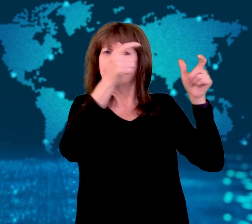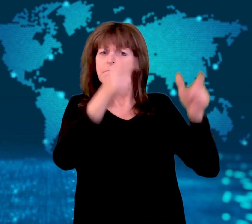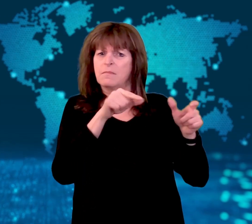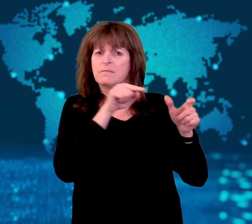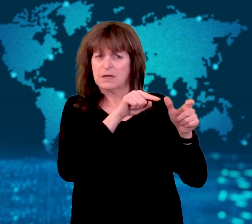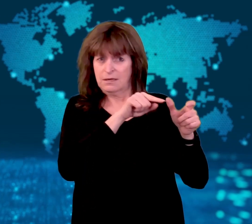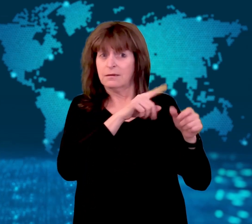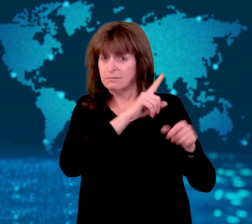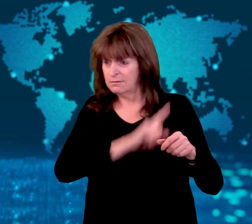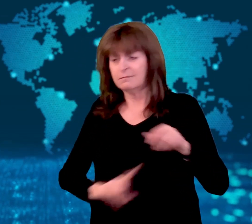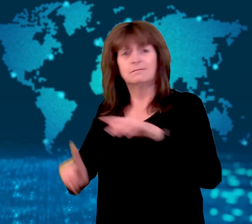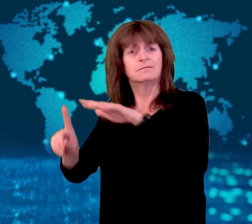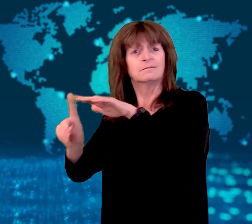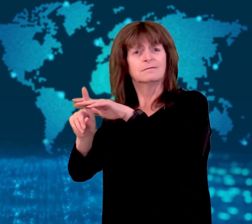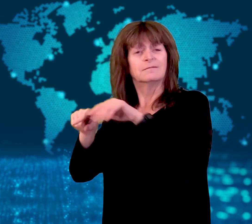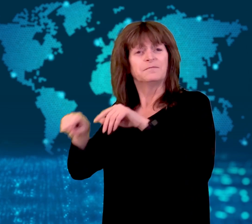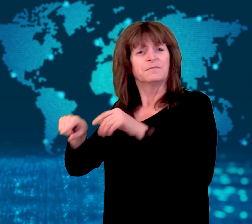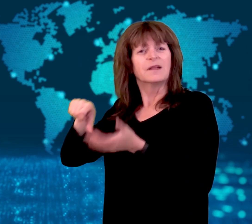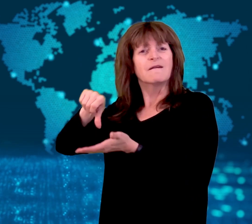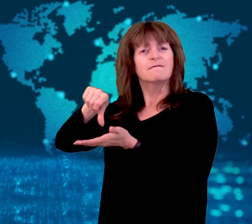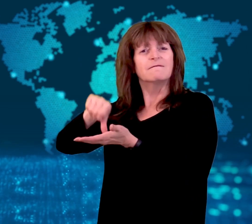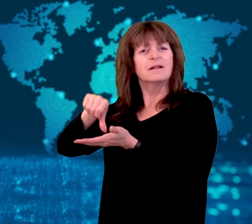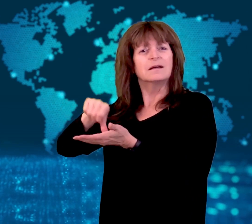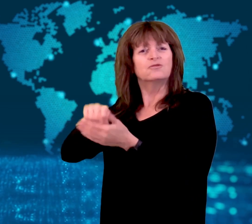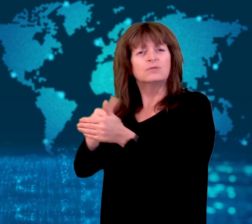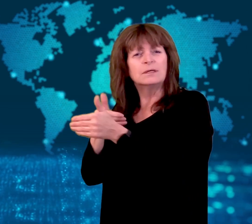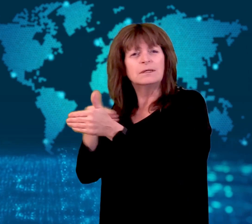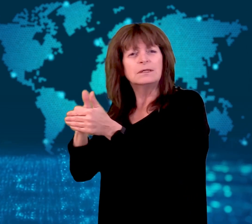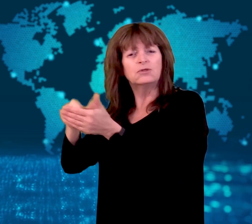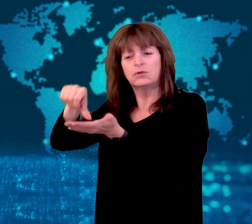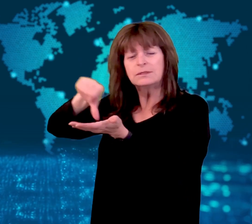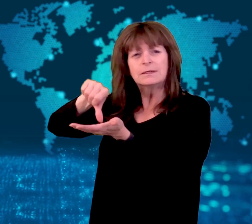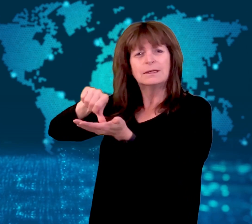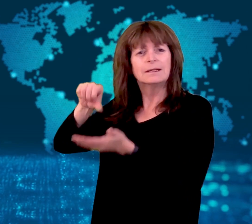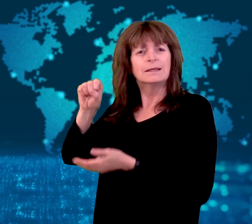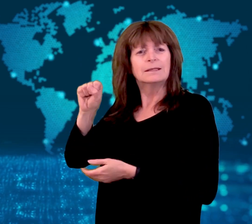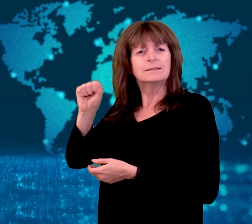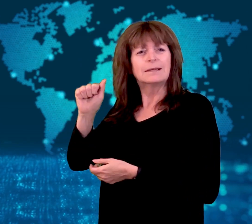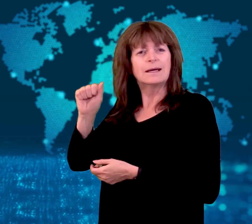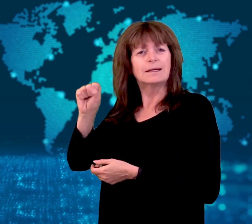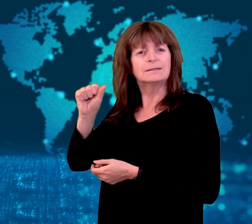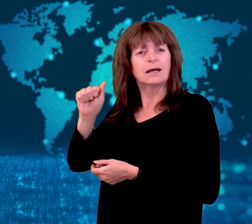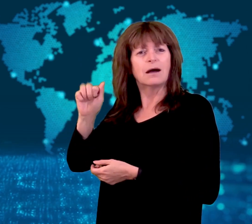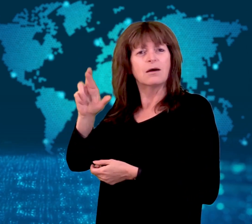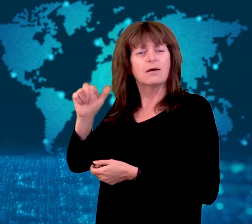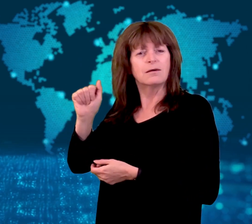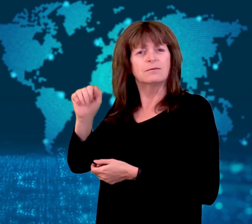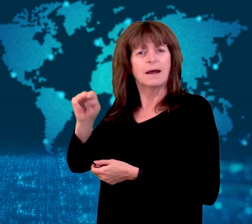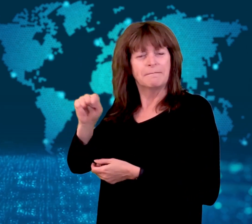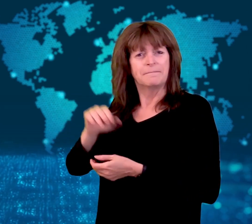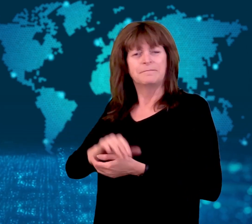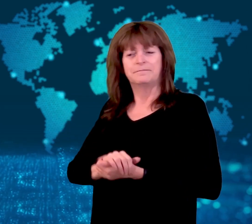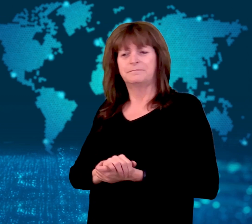Department - turned up in a village near the city of